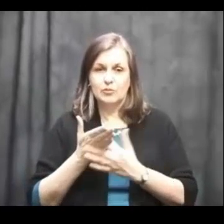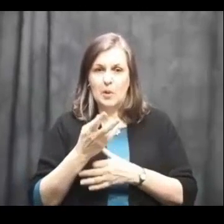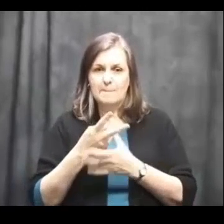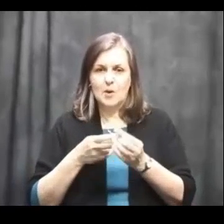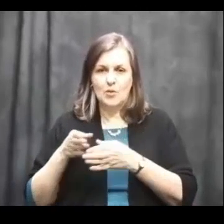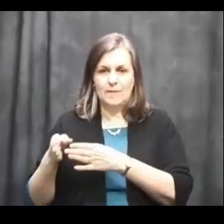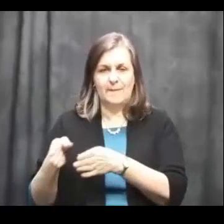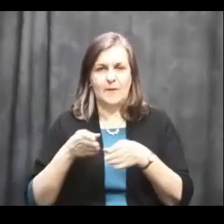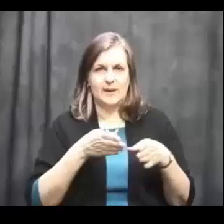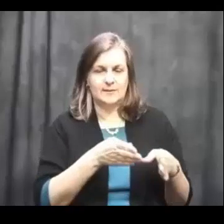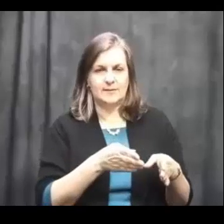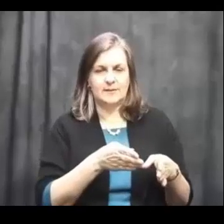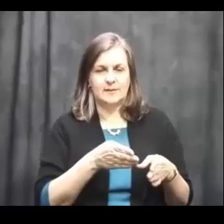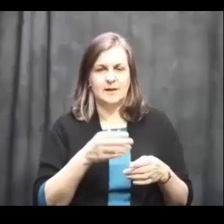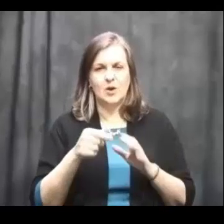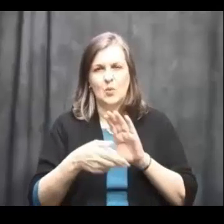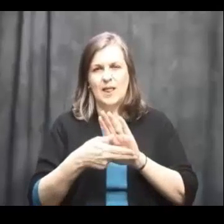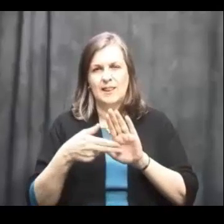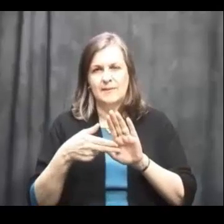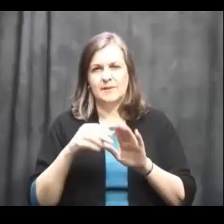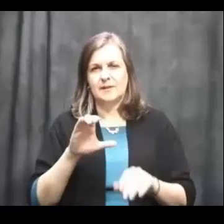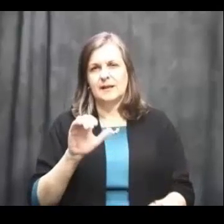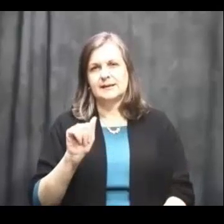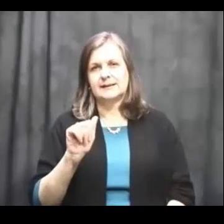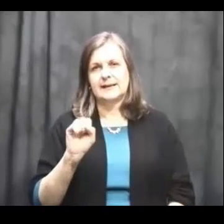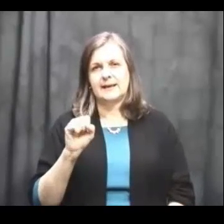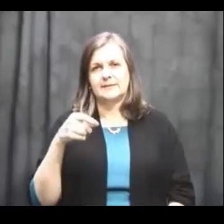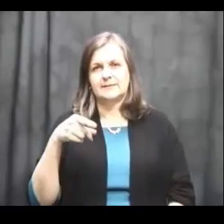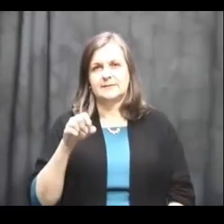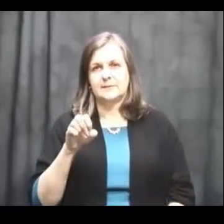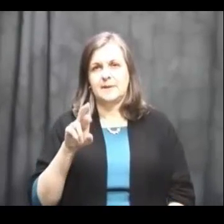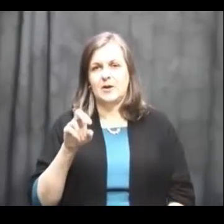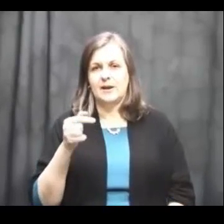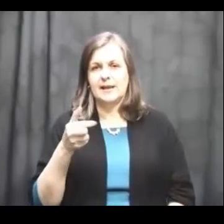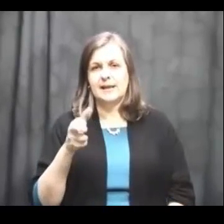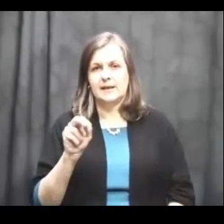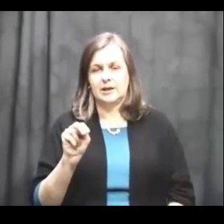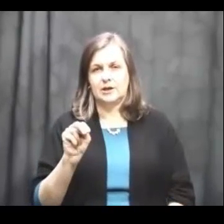we've labeled here the Casparian strip for you this is where we're